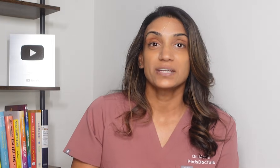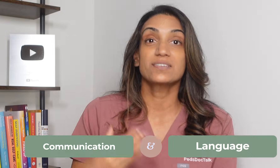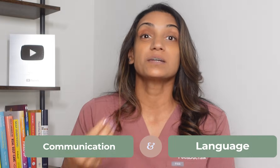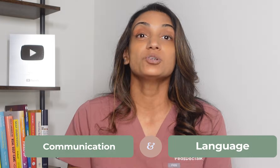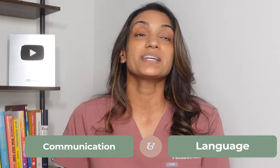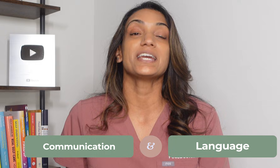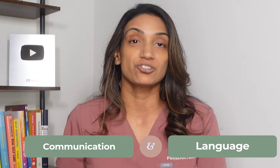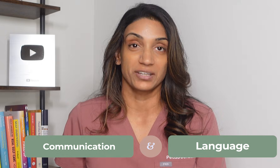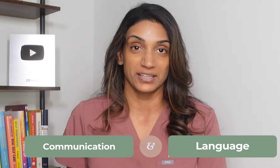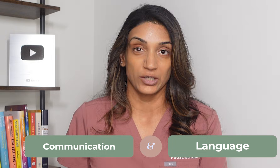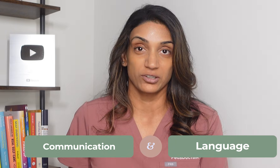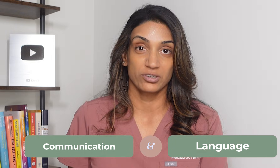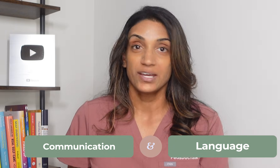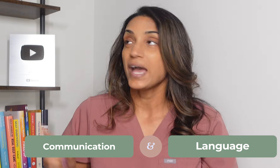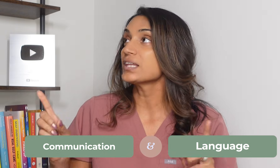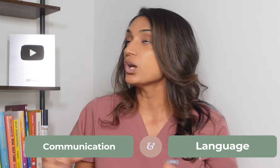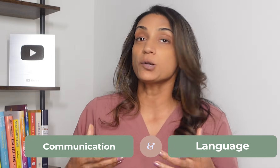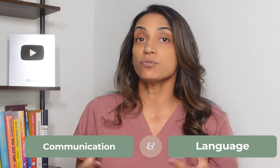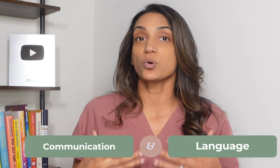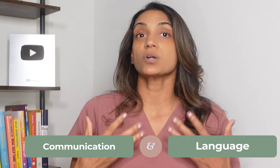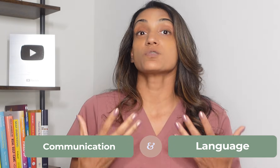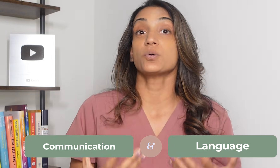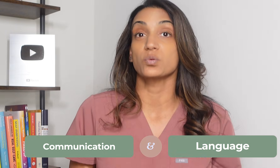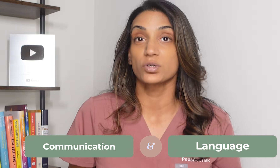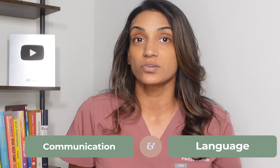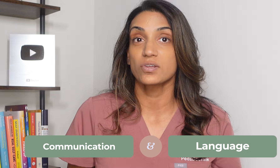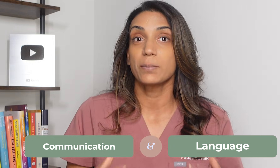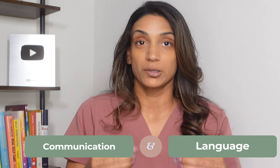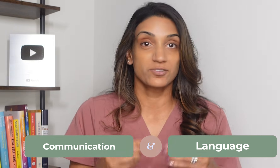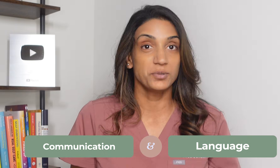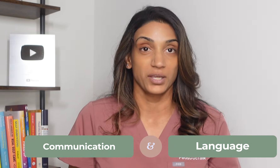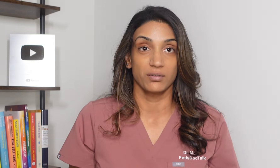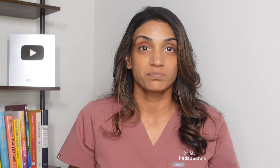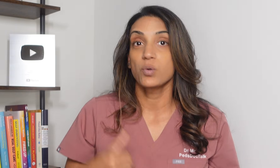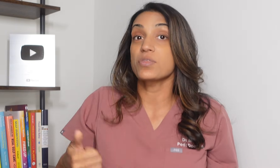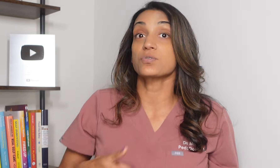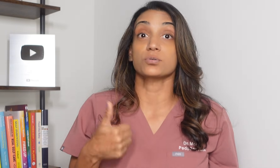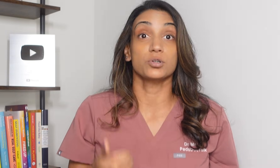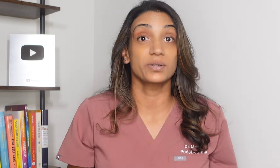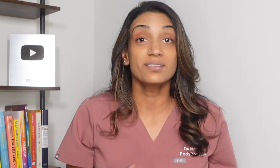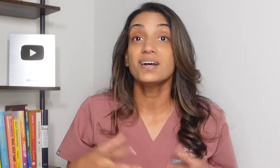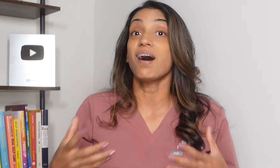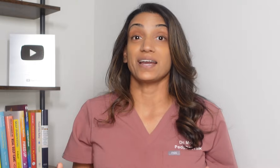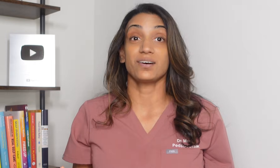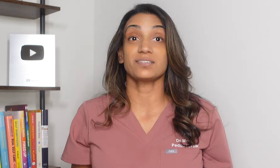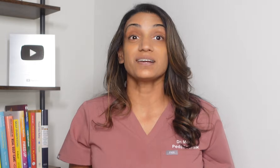It's communication and language. And long before spoken words. Babies communicate, whether through cooing, eye contact,